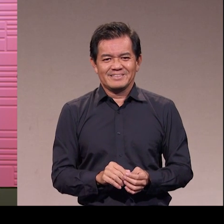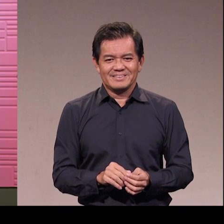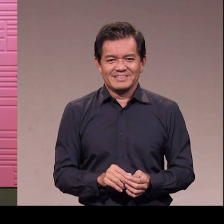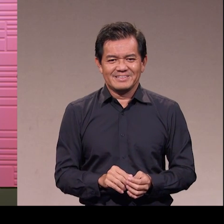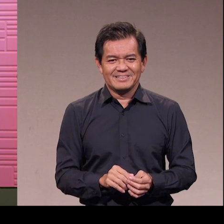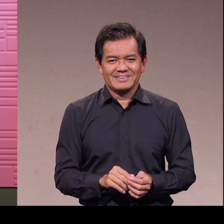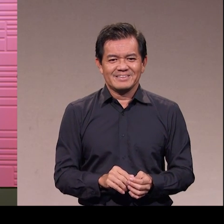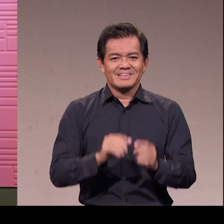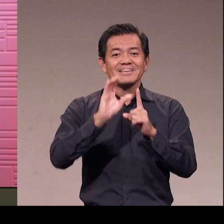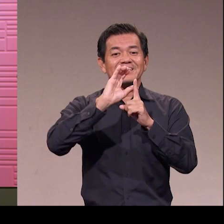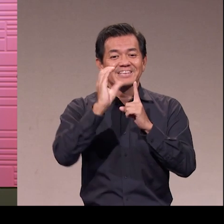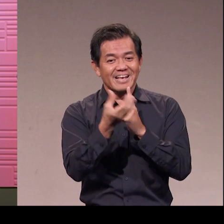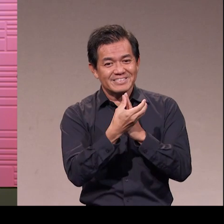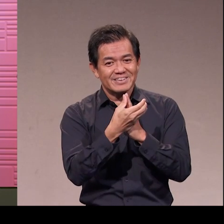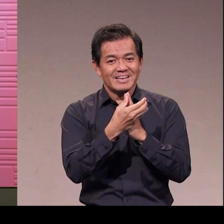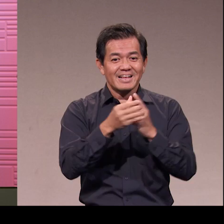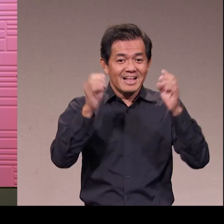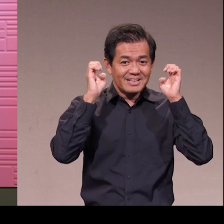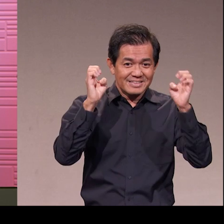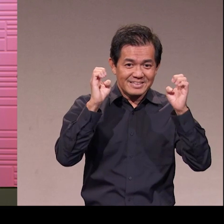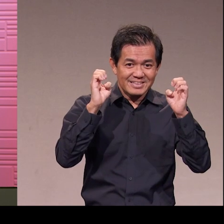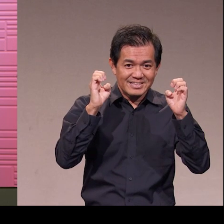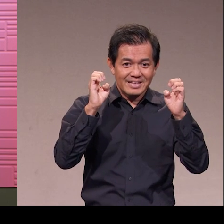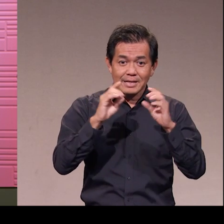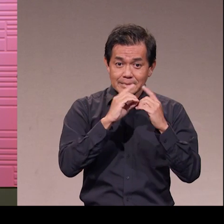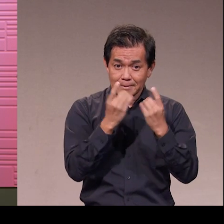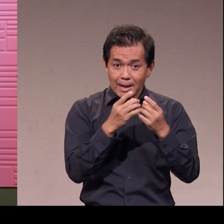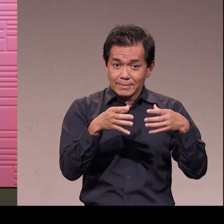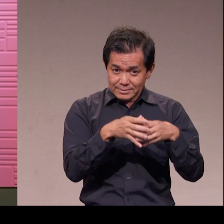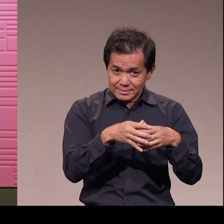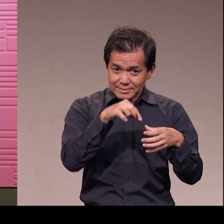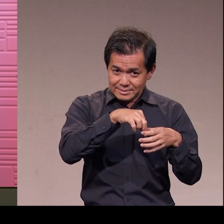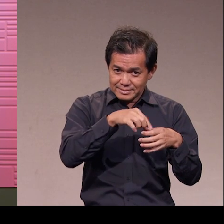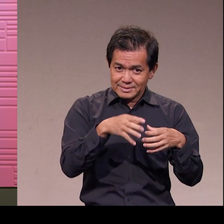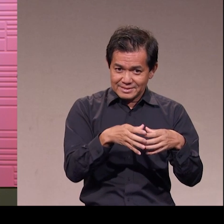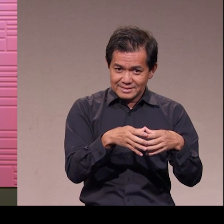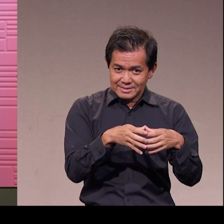The cultural and education sector is another pillar of our Chinese community